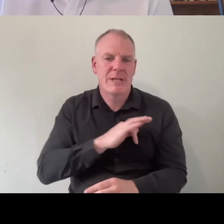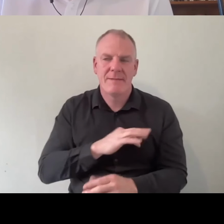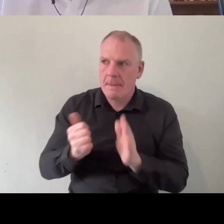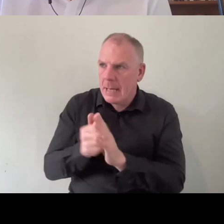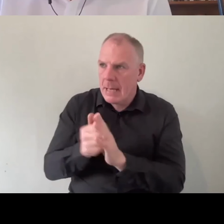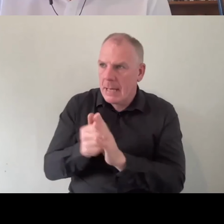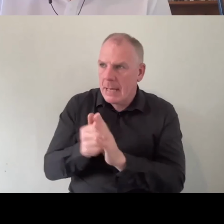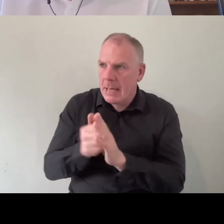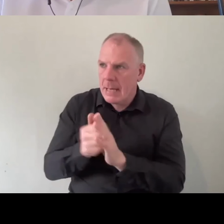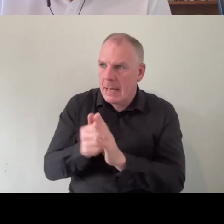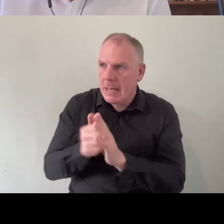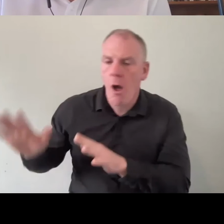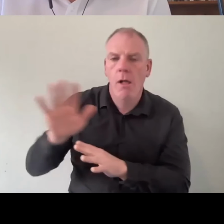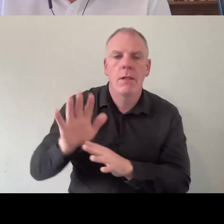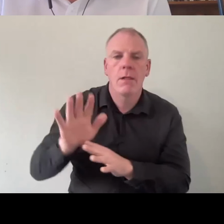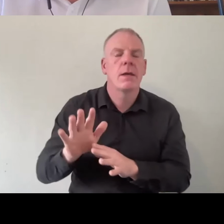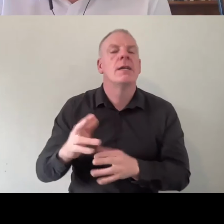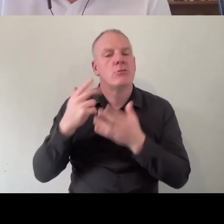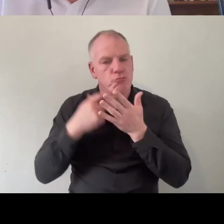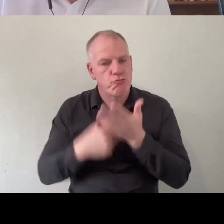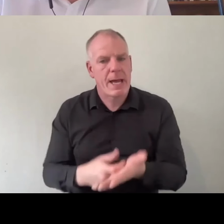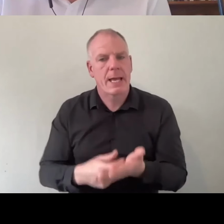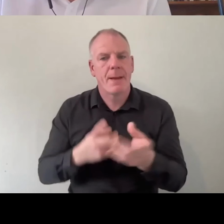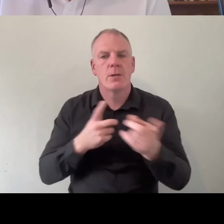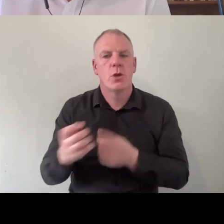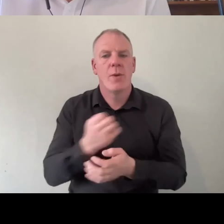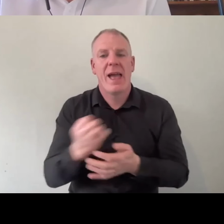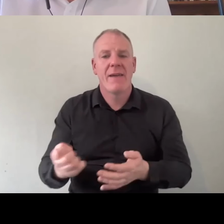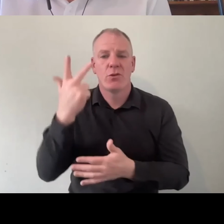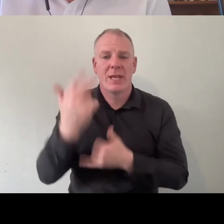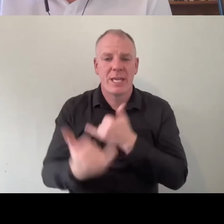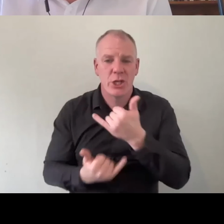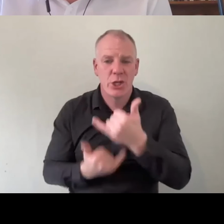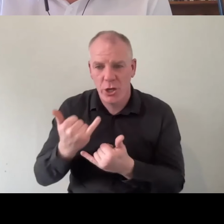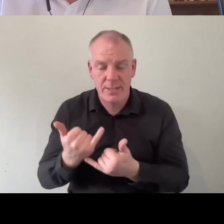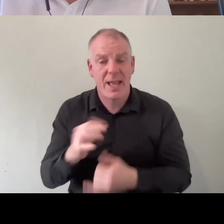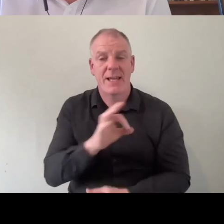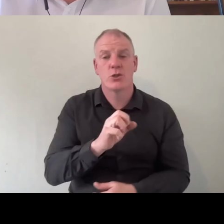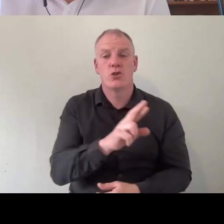It's recommended that that's carried out every three years and as Ger has mentioned, the Universal Design approach,